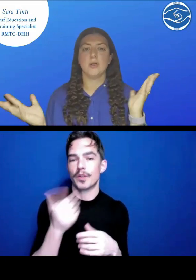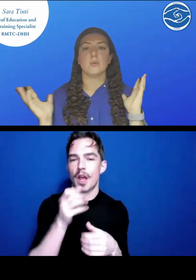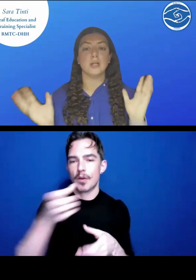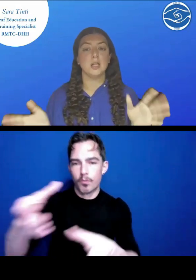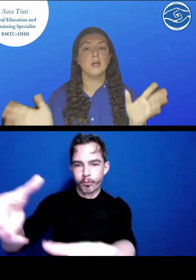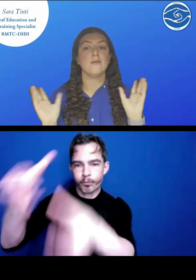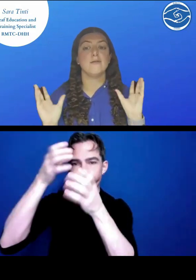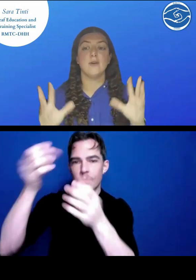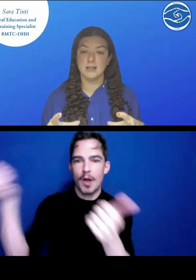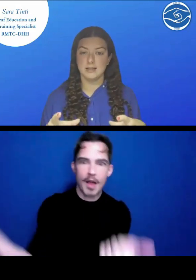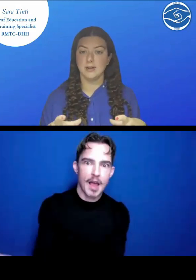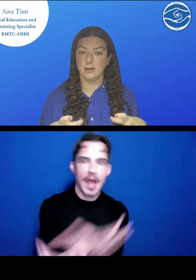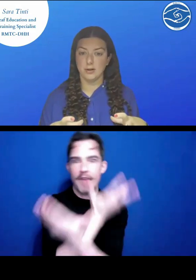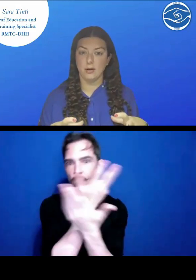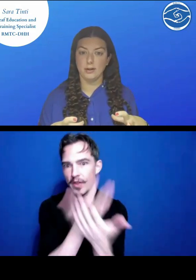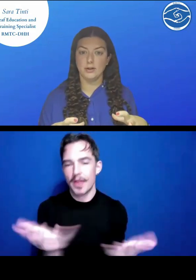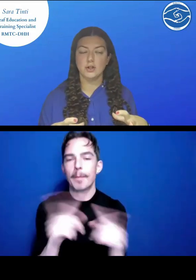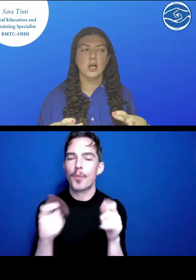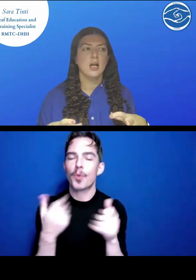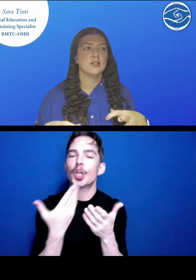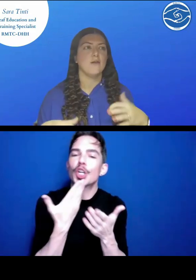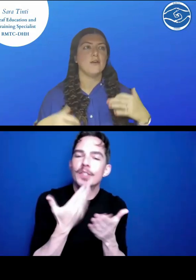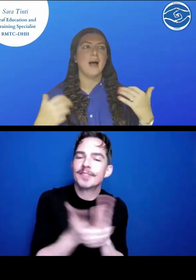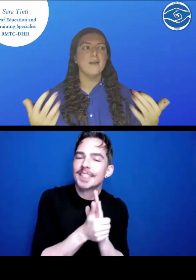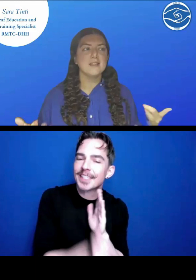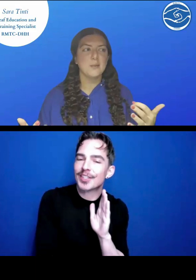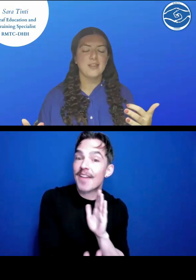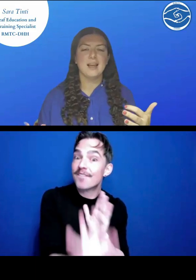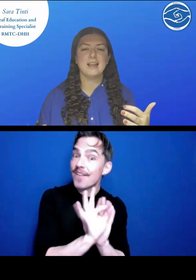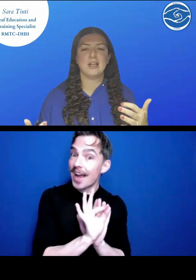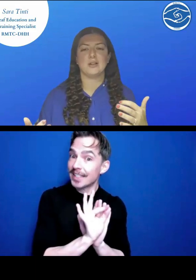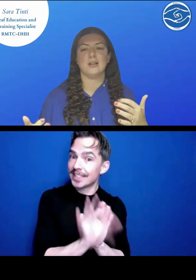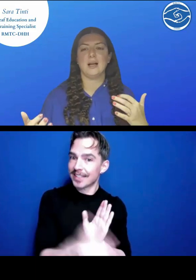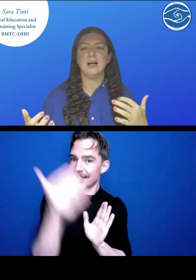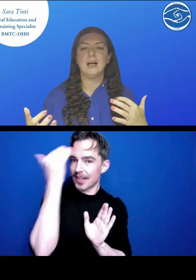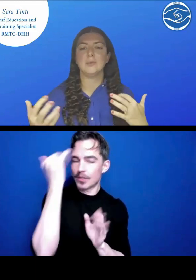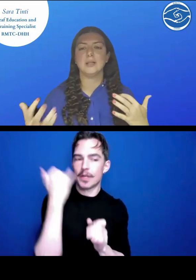but we are really good at finding the knowledge. So if you have something that you're like,